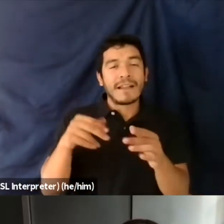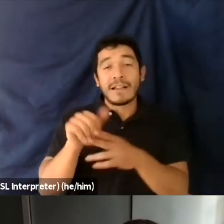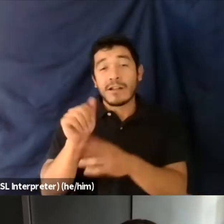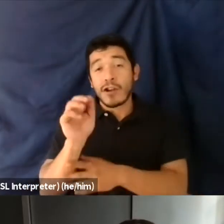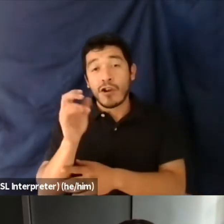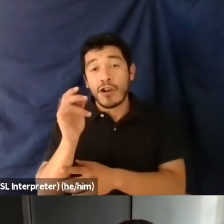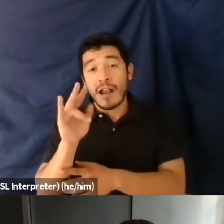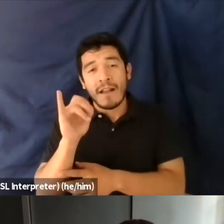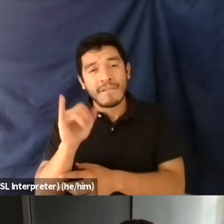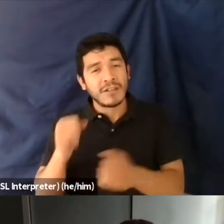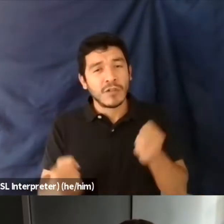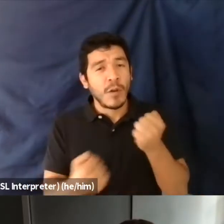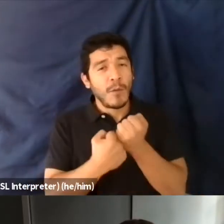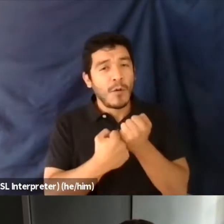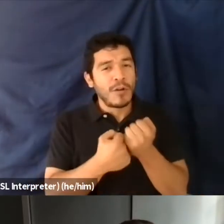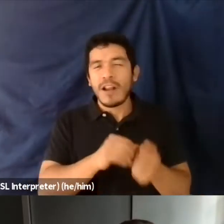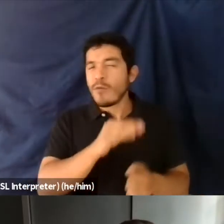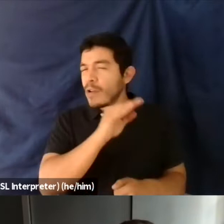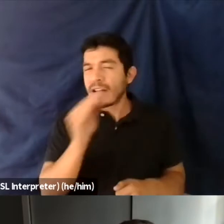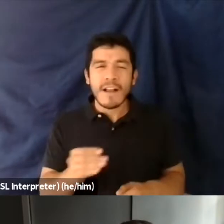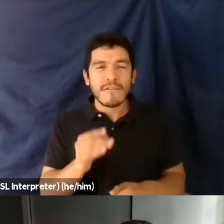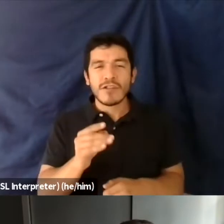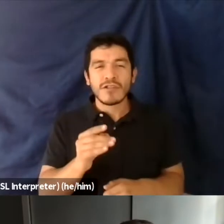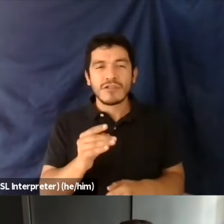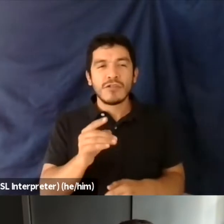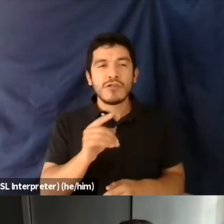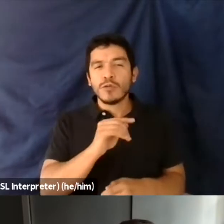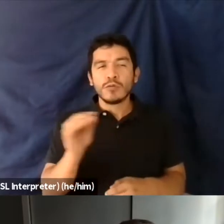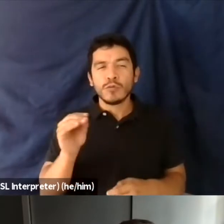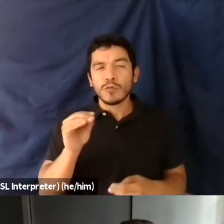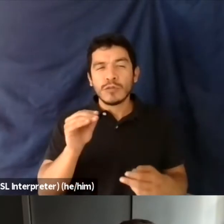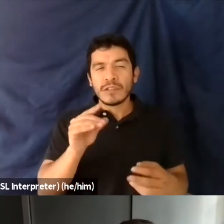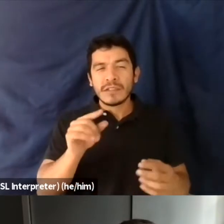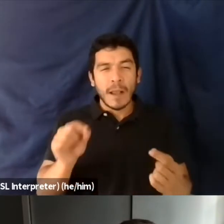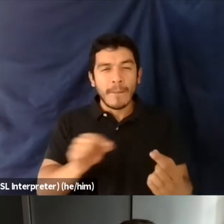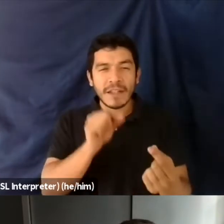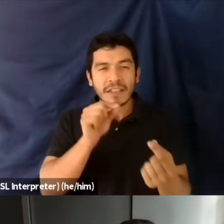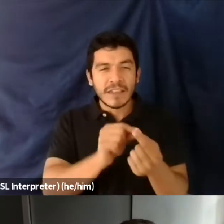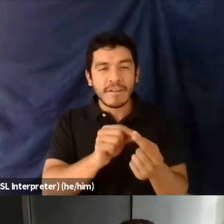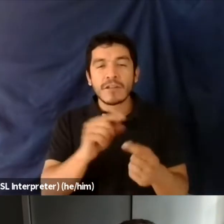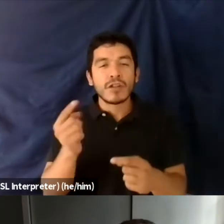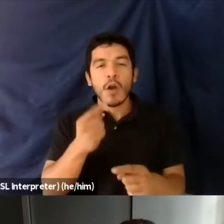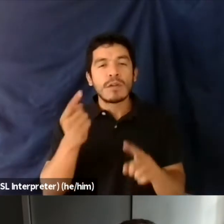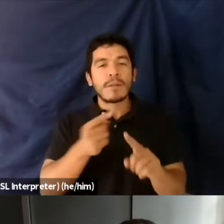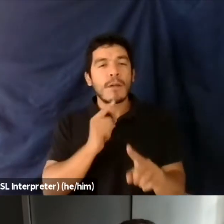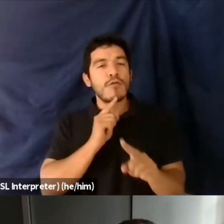I mean, it was never to, you know, calculate it. I think it was always about responding to the footage that